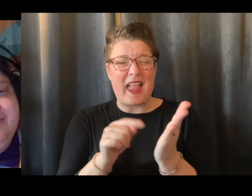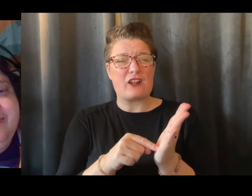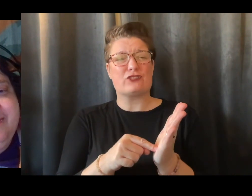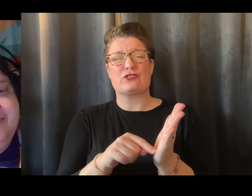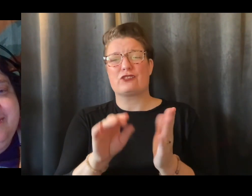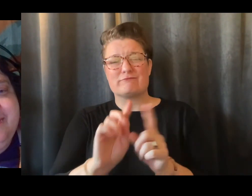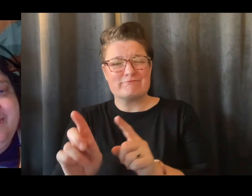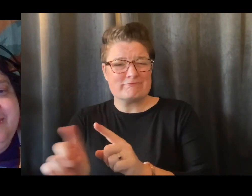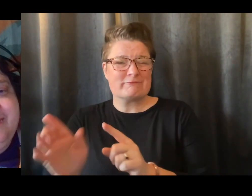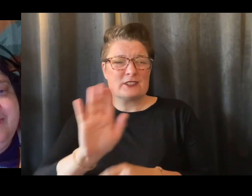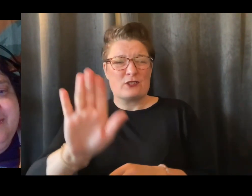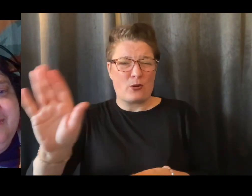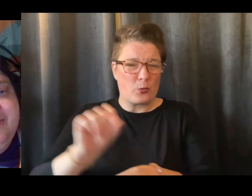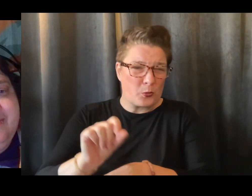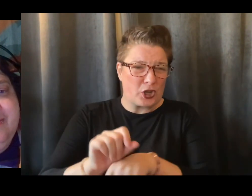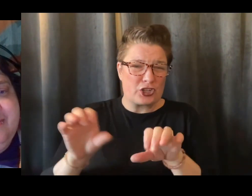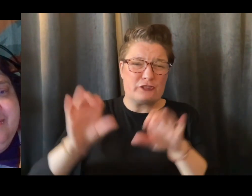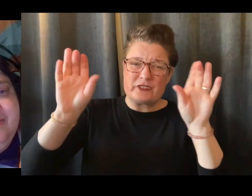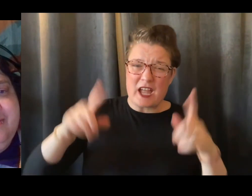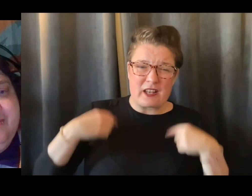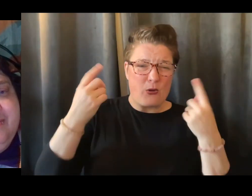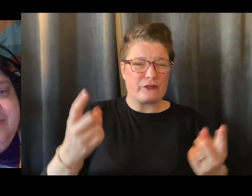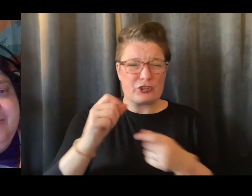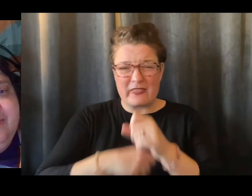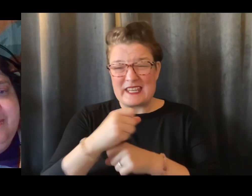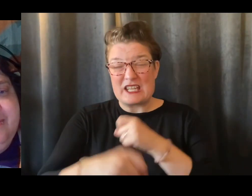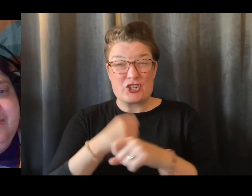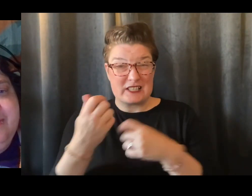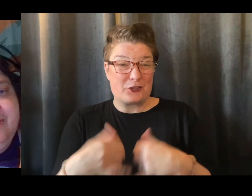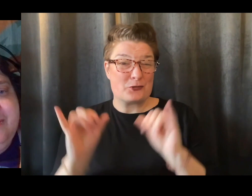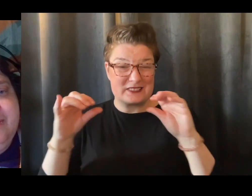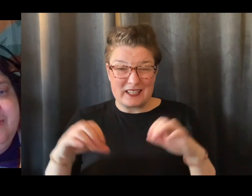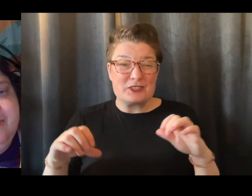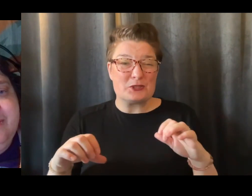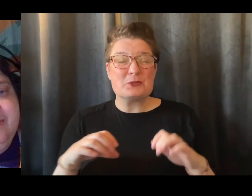and that you continue to do and, oh, I, I hope that we all get to show you